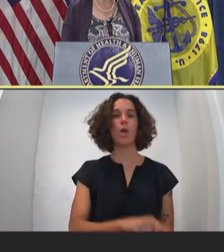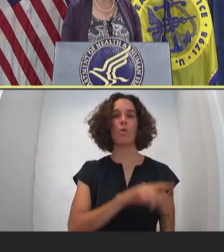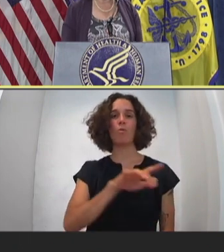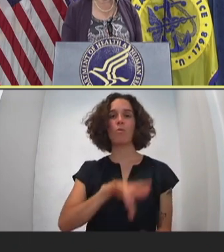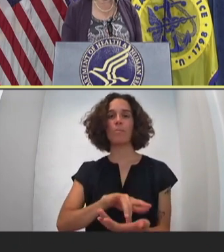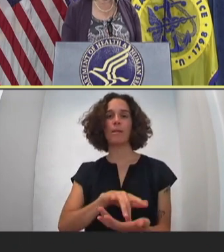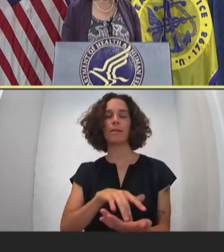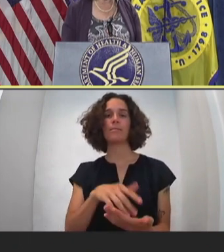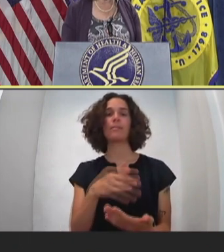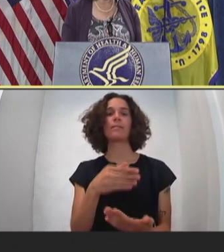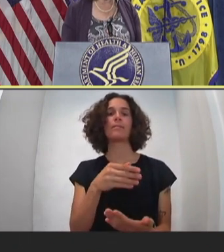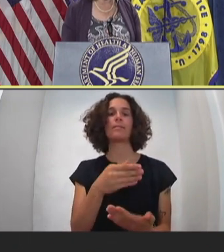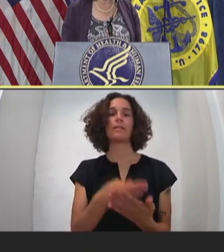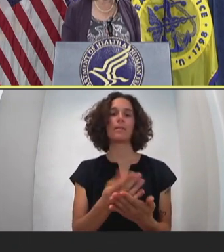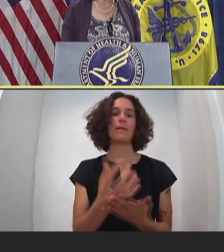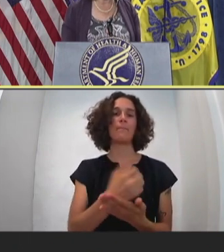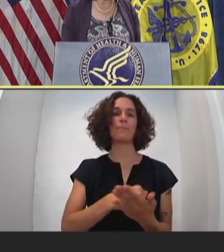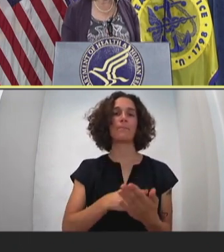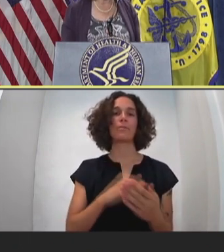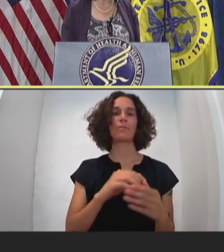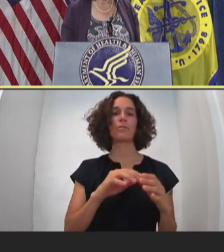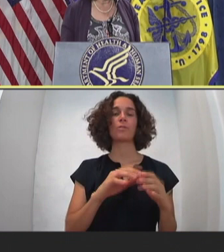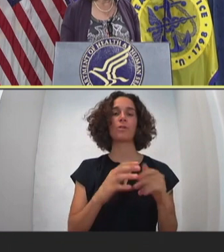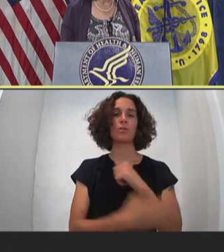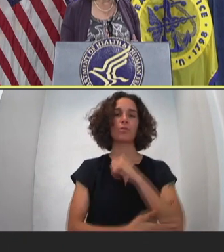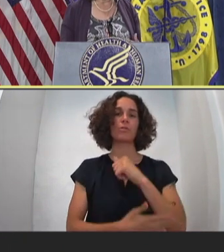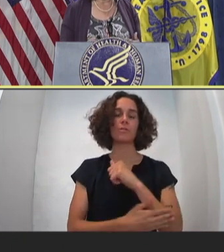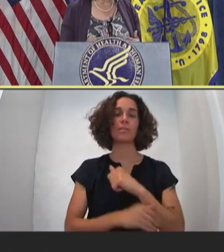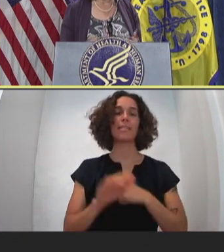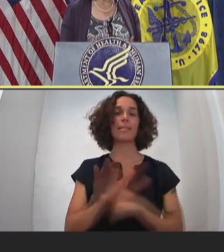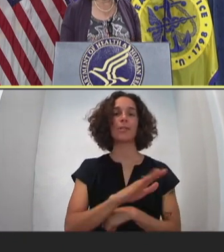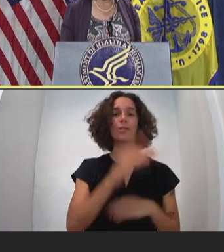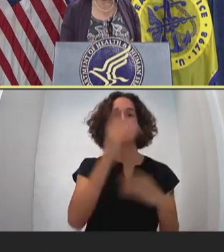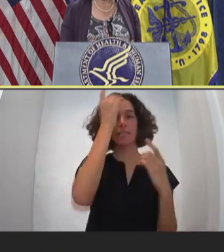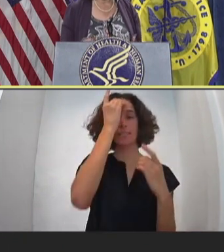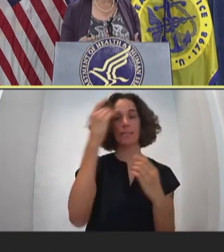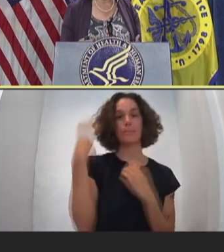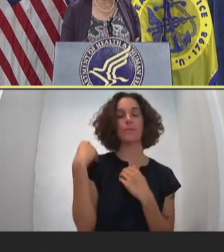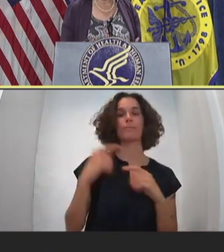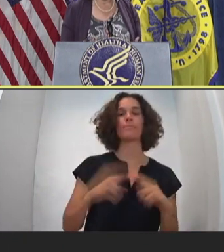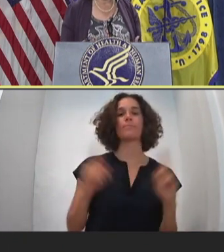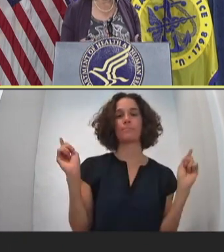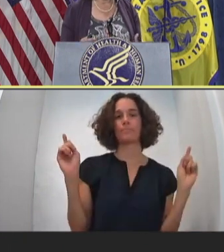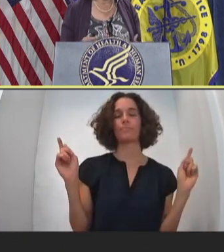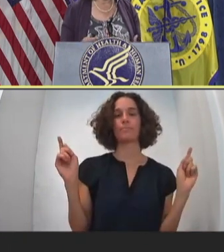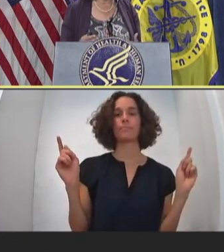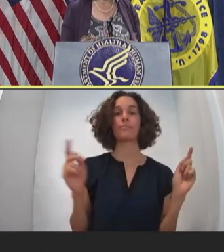have a very different disease burden. So, there is a need to do this in the U.S.